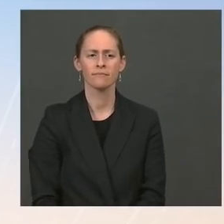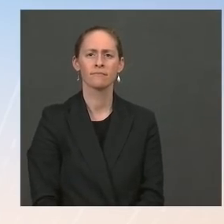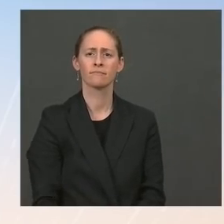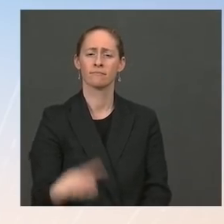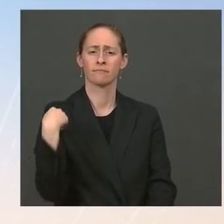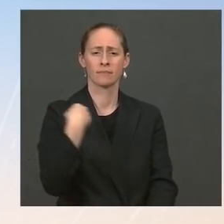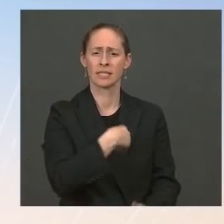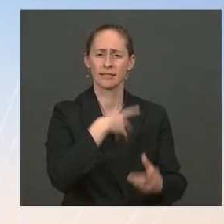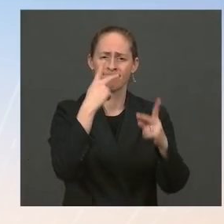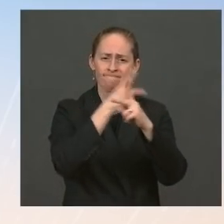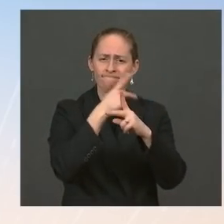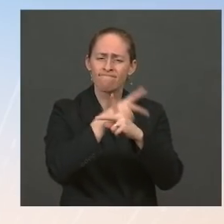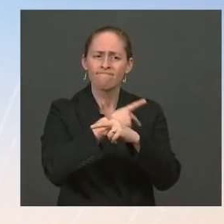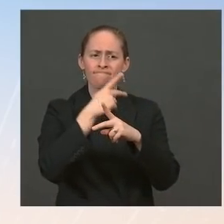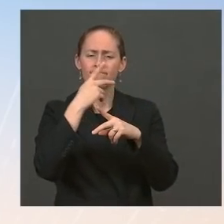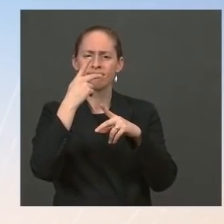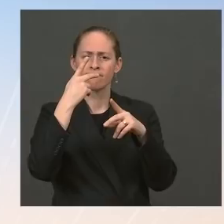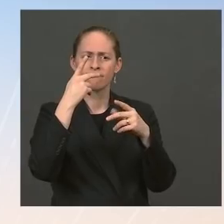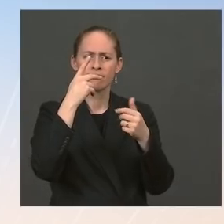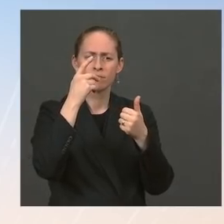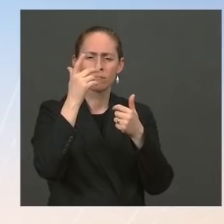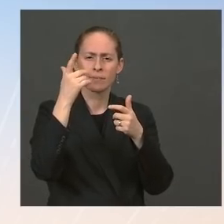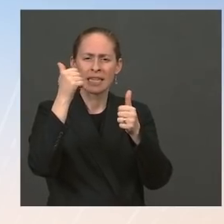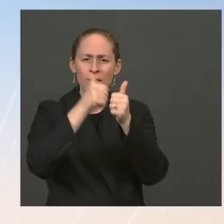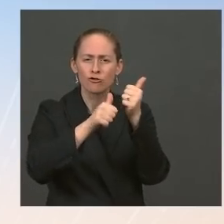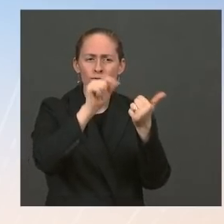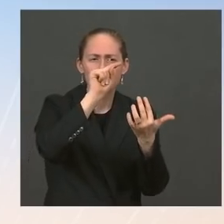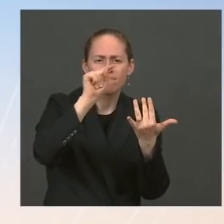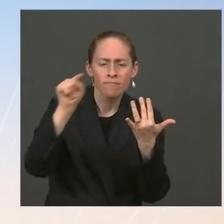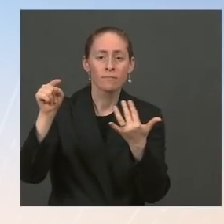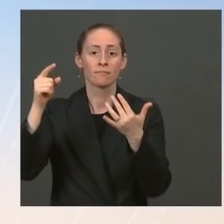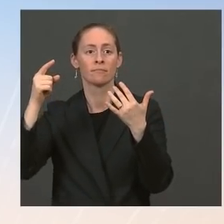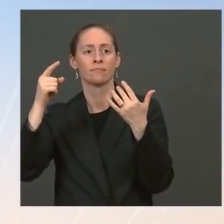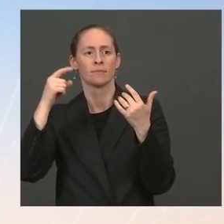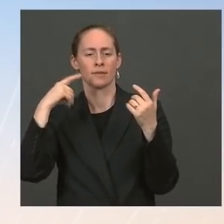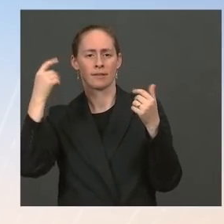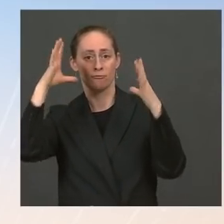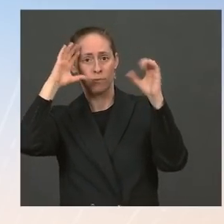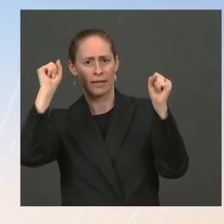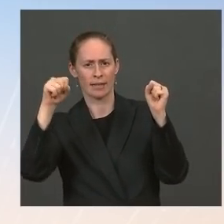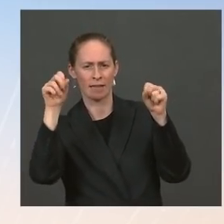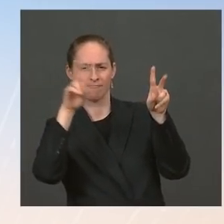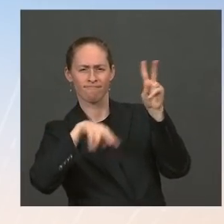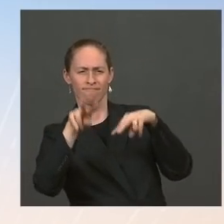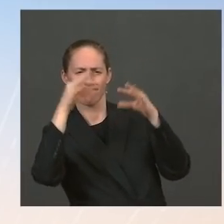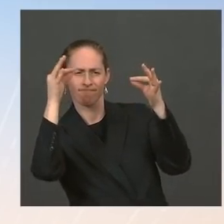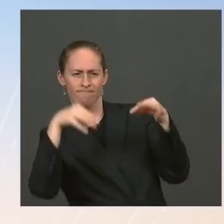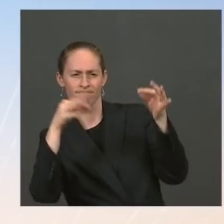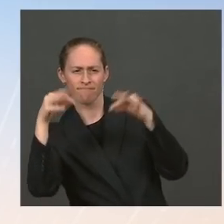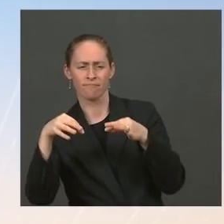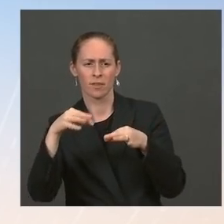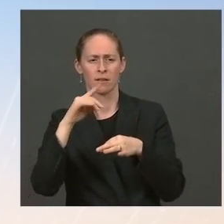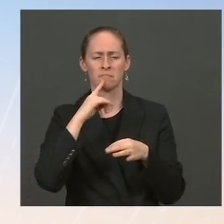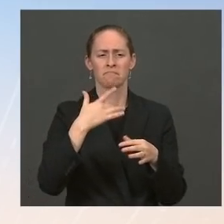The President made the decision when only about, I think, 8 percent of the pipeline had been built not to move forward as we looked at the environmental impacts